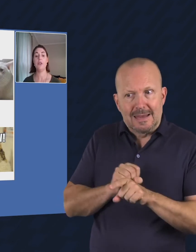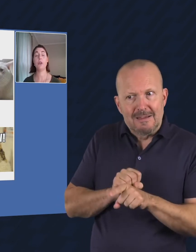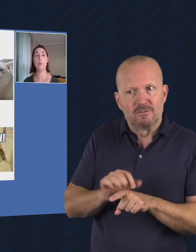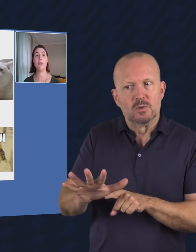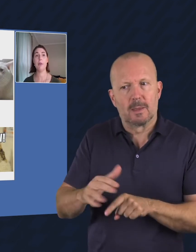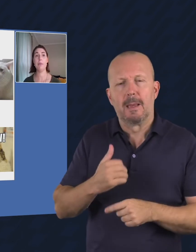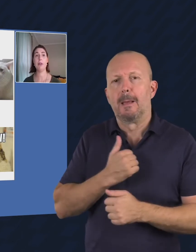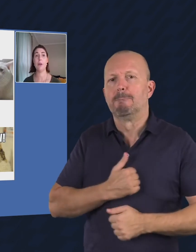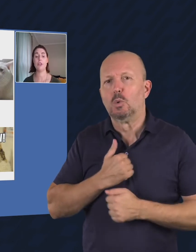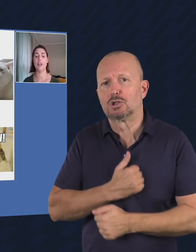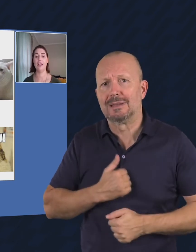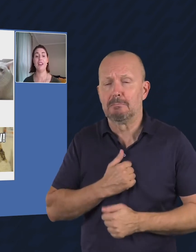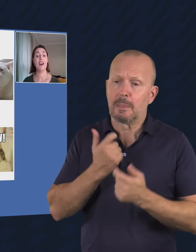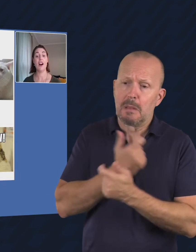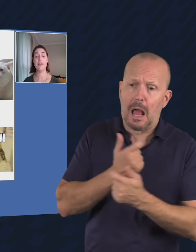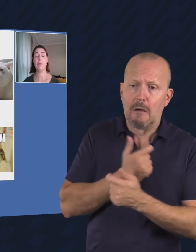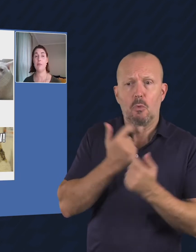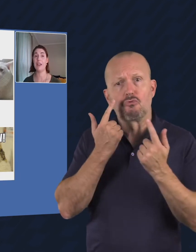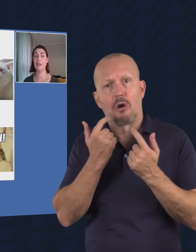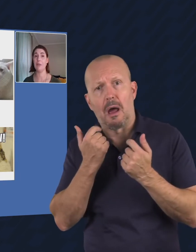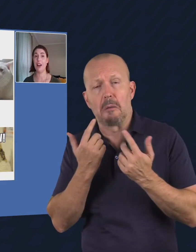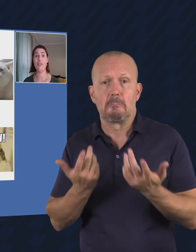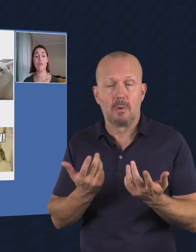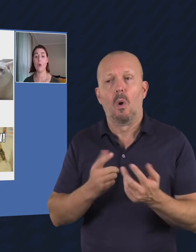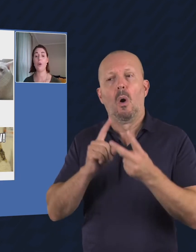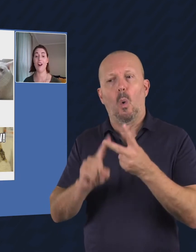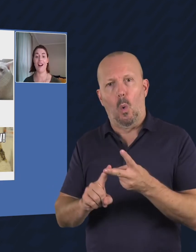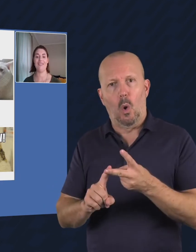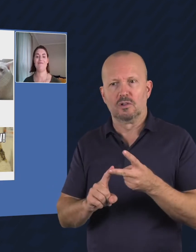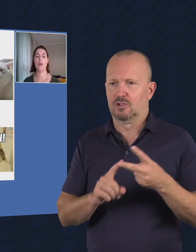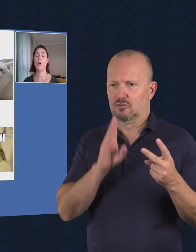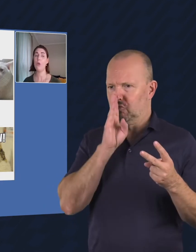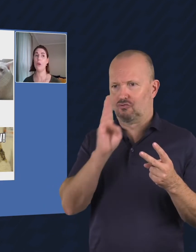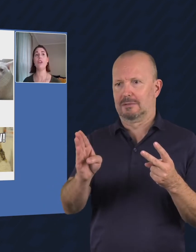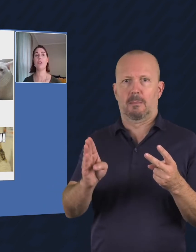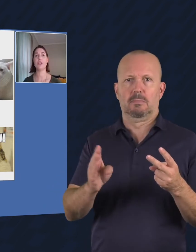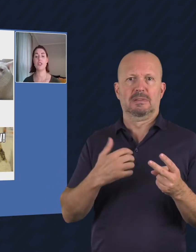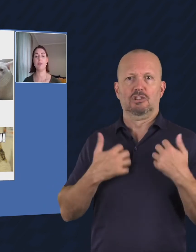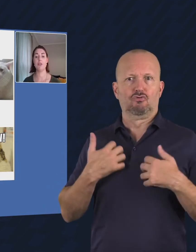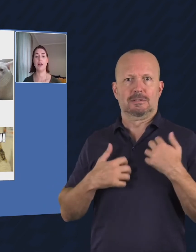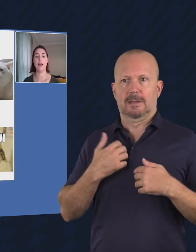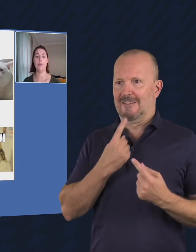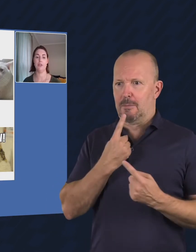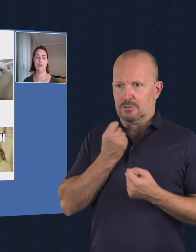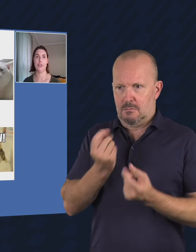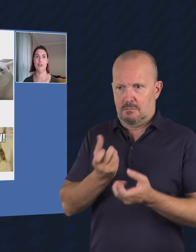You can move people emotionally, either by making them laugh or cry, or you can just be straight-up interesting.